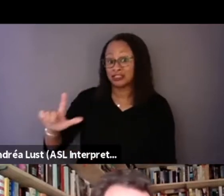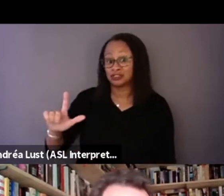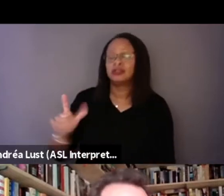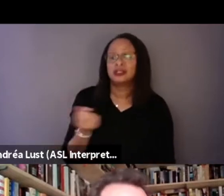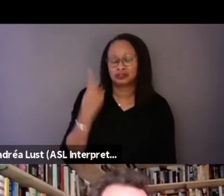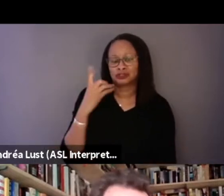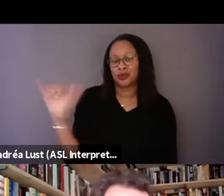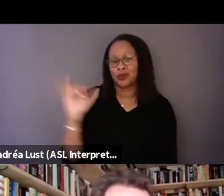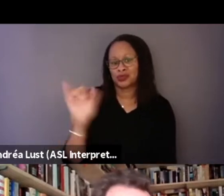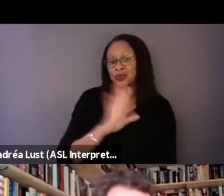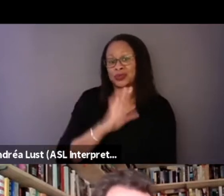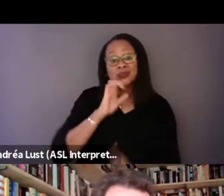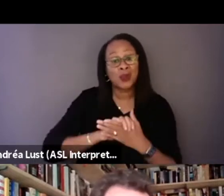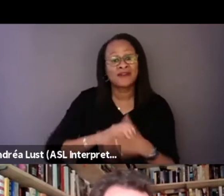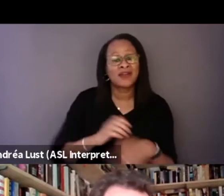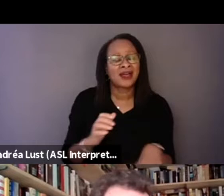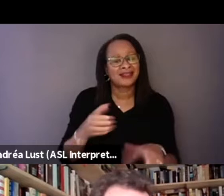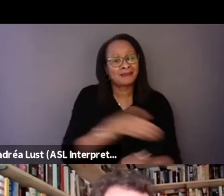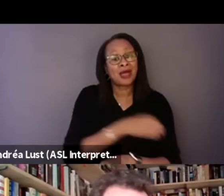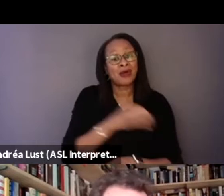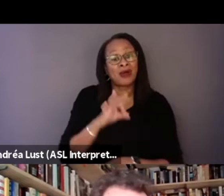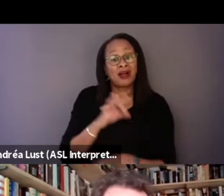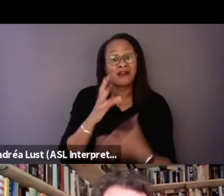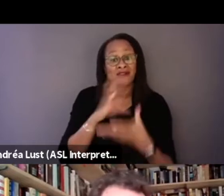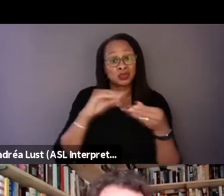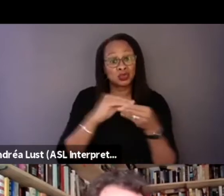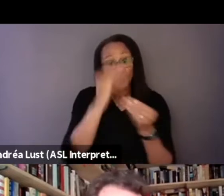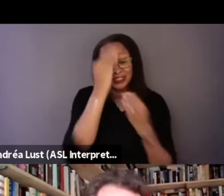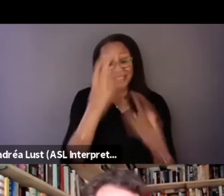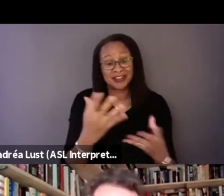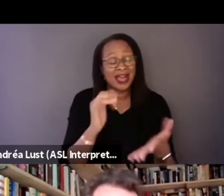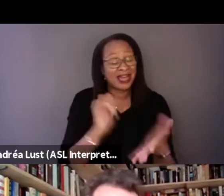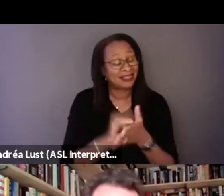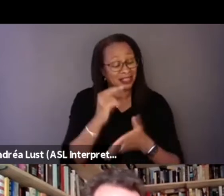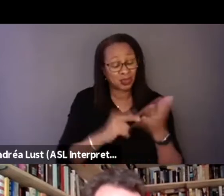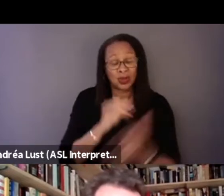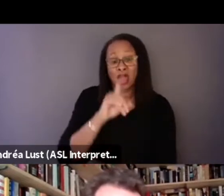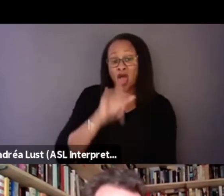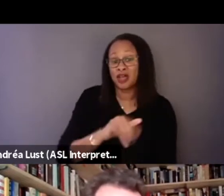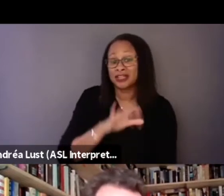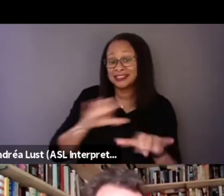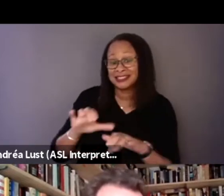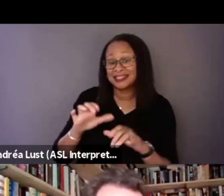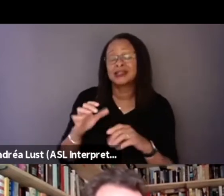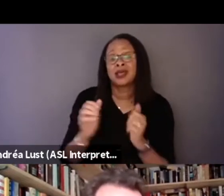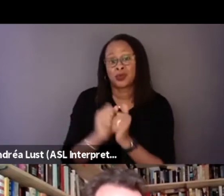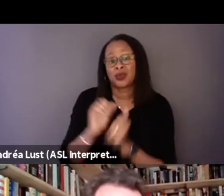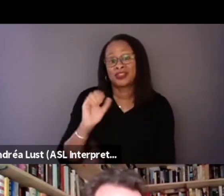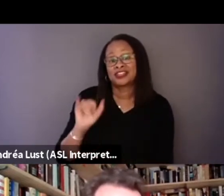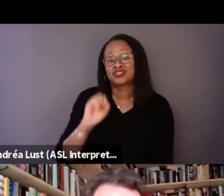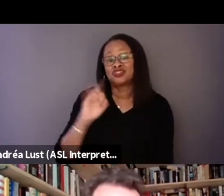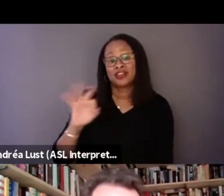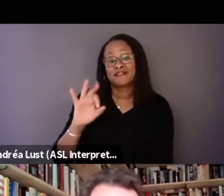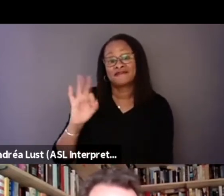That's what Ady did to Jeff Lake on the road. That's what HIPAA Be a Hero movement was about, is telling these short personal stories to power